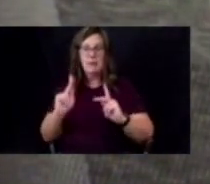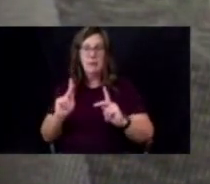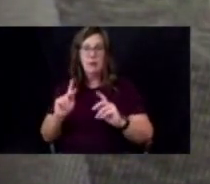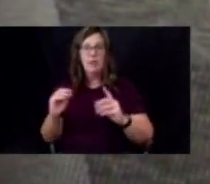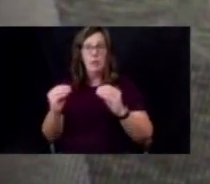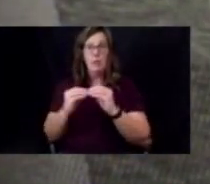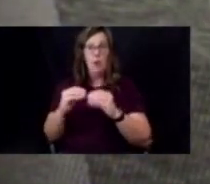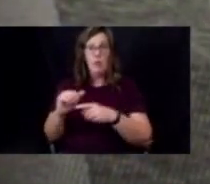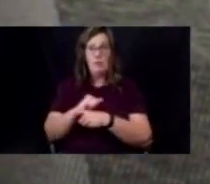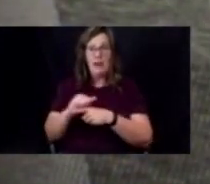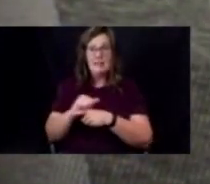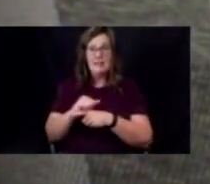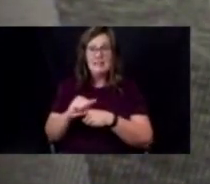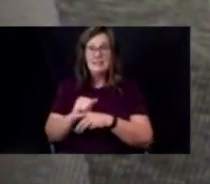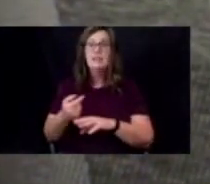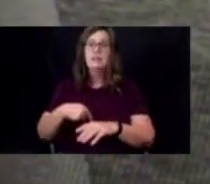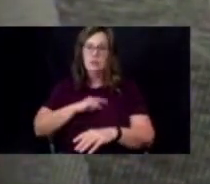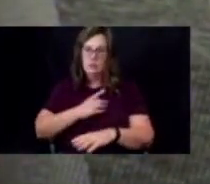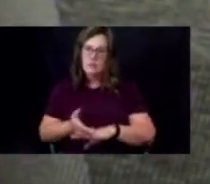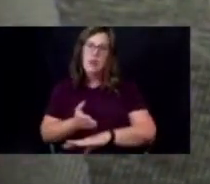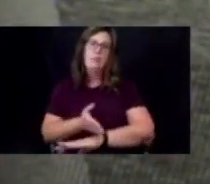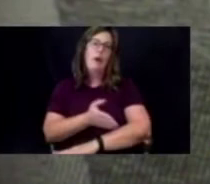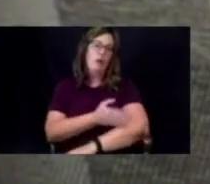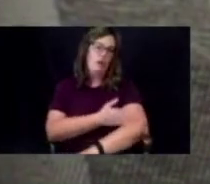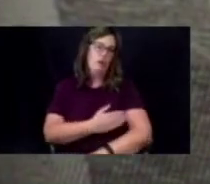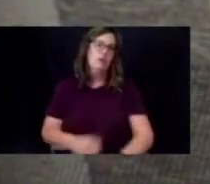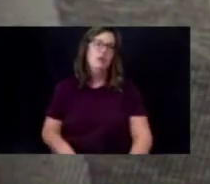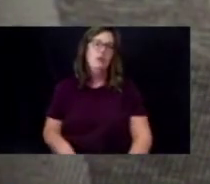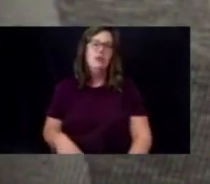with my boss the other day and we were talking about someone and she's like oh you said they do